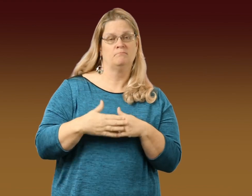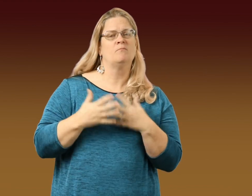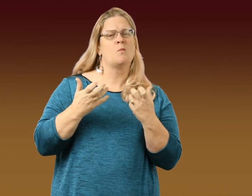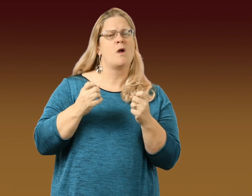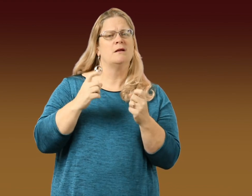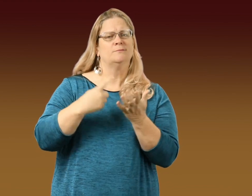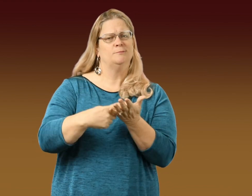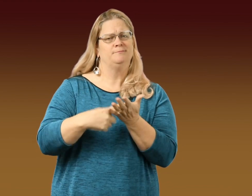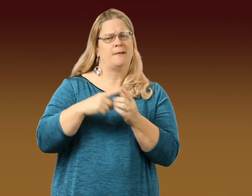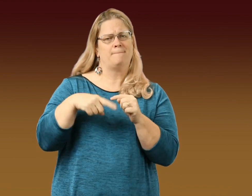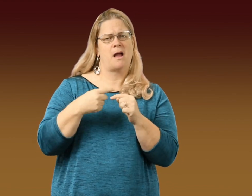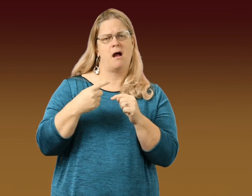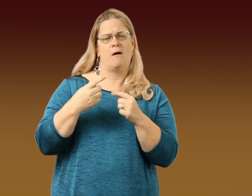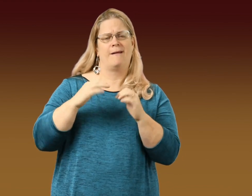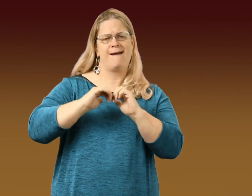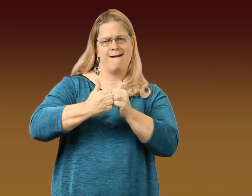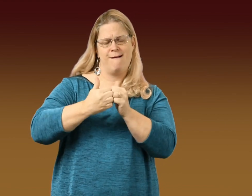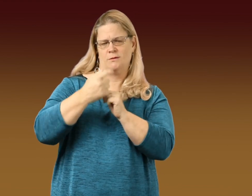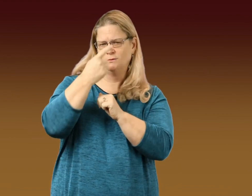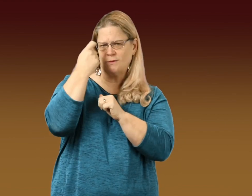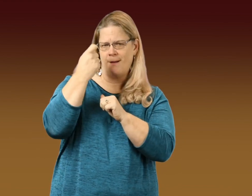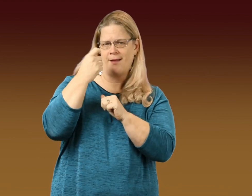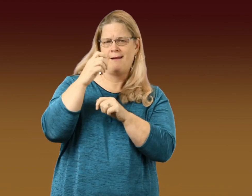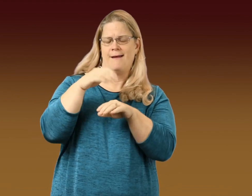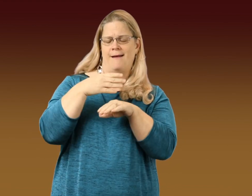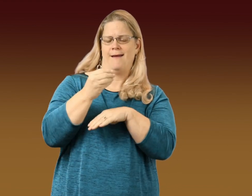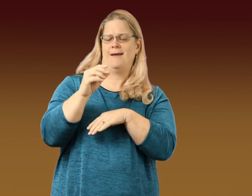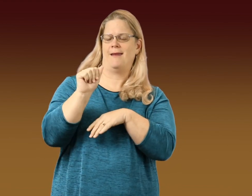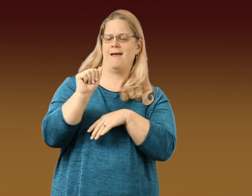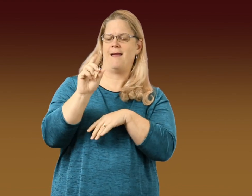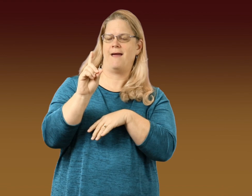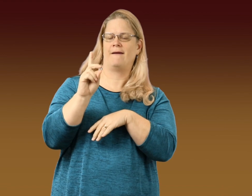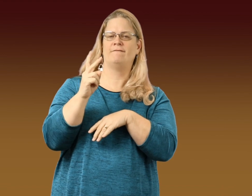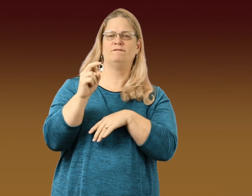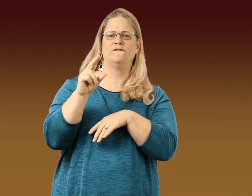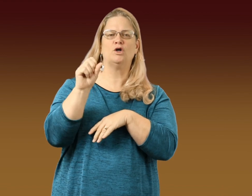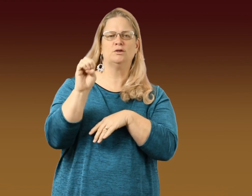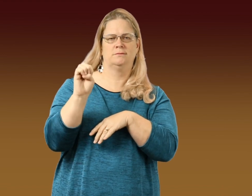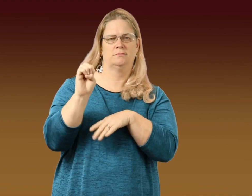Moving forward, I'd like to talk about trauma and adverse childhood experiences,